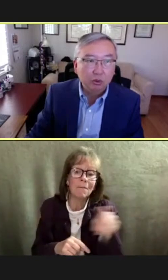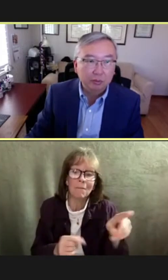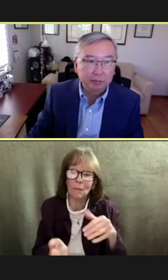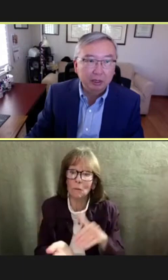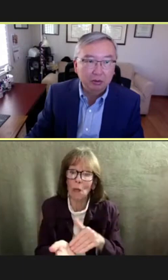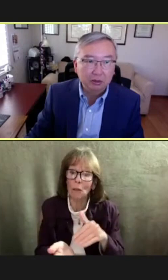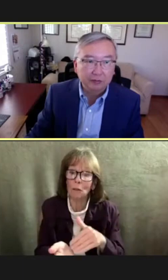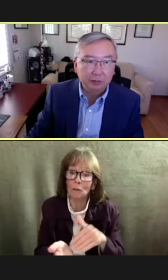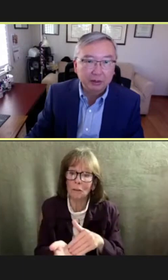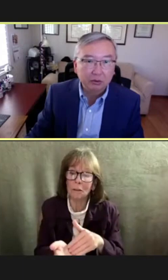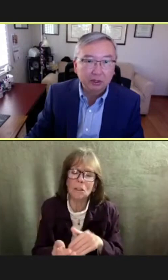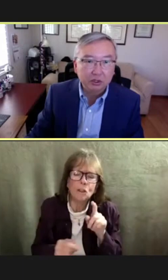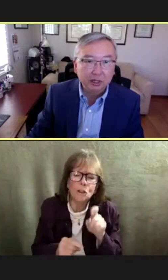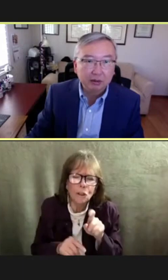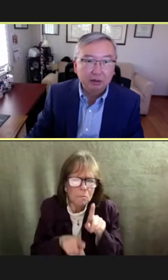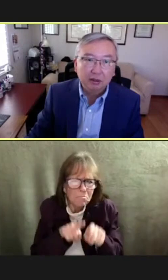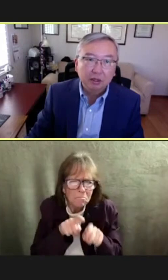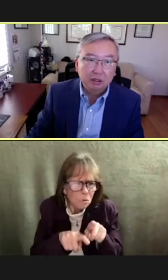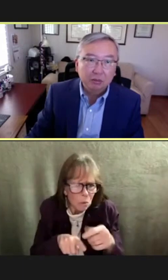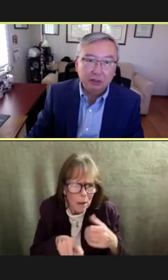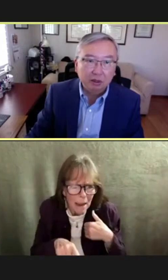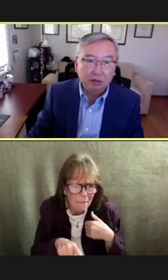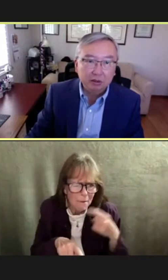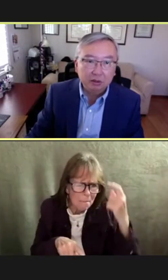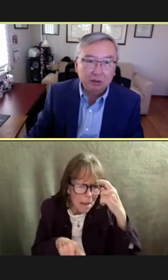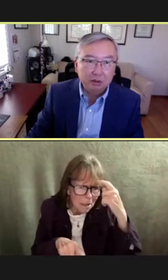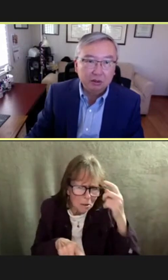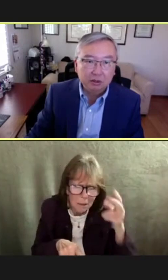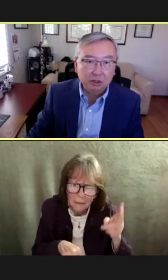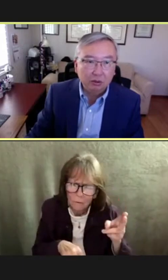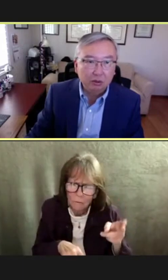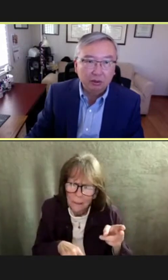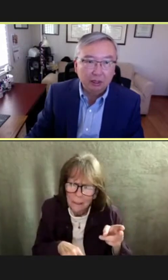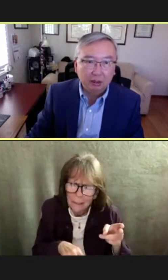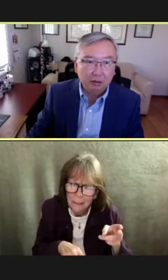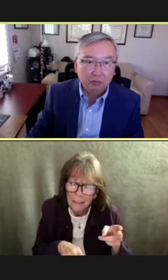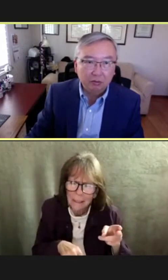probe about developmental history, but not so